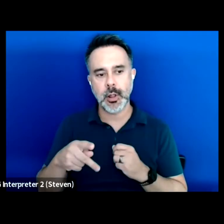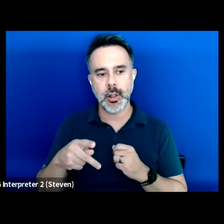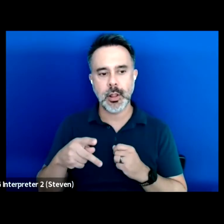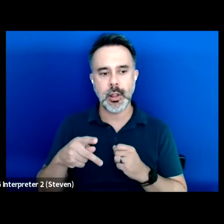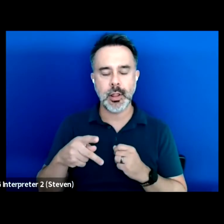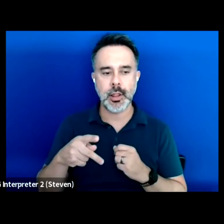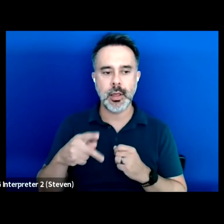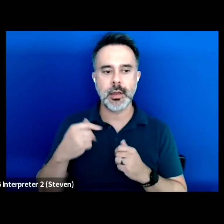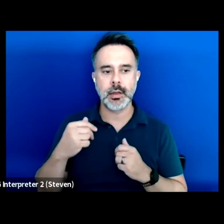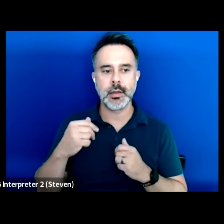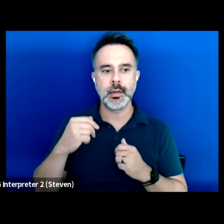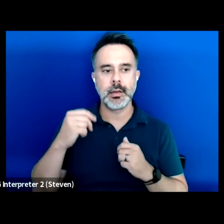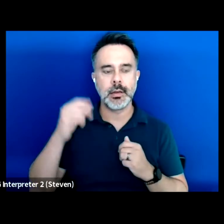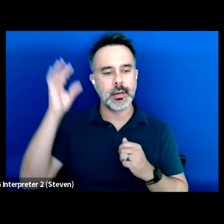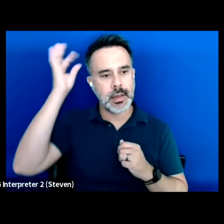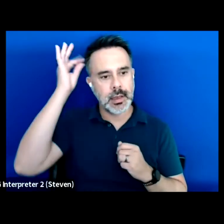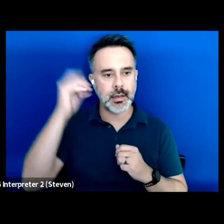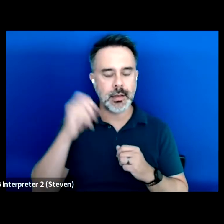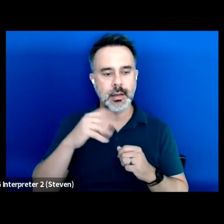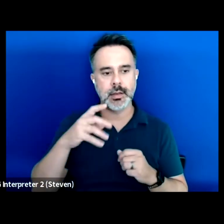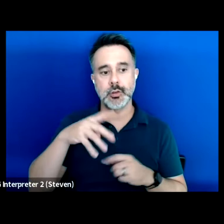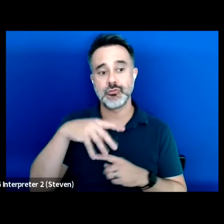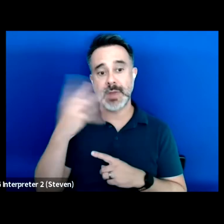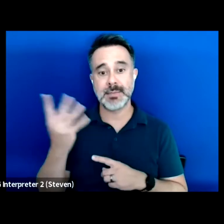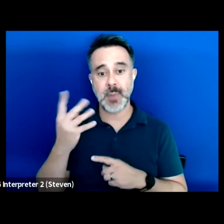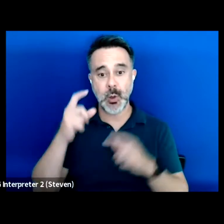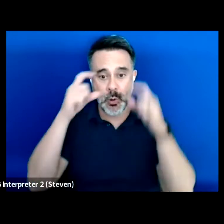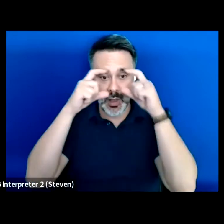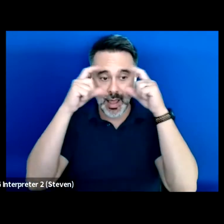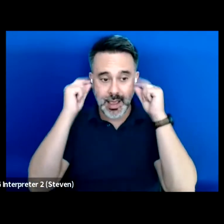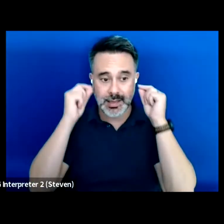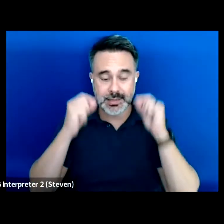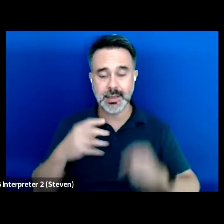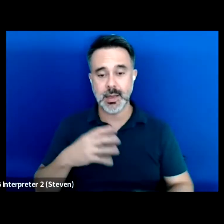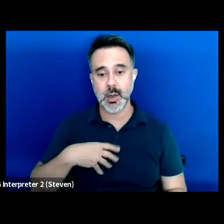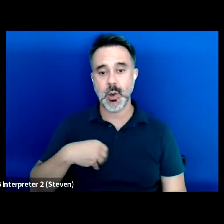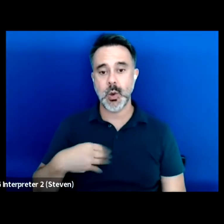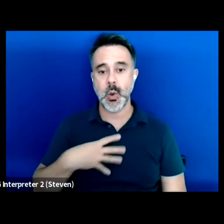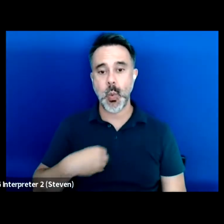as part of the team behind #CriptheVote or from the anthology she edited,